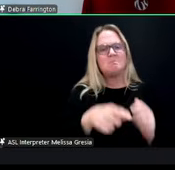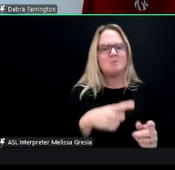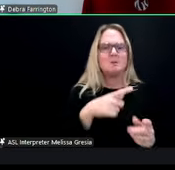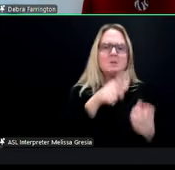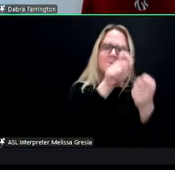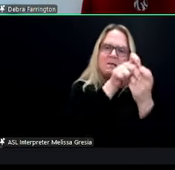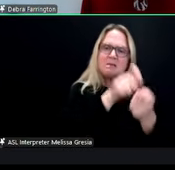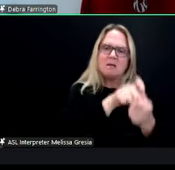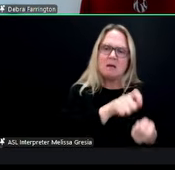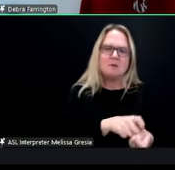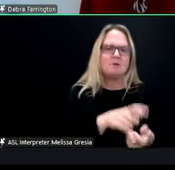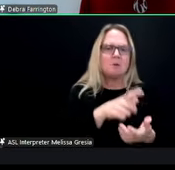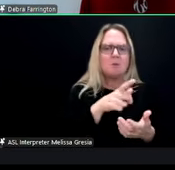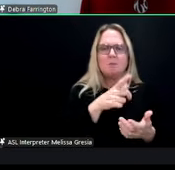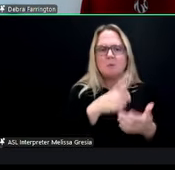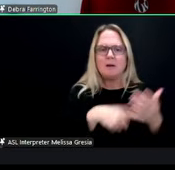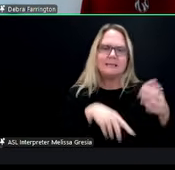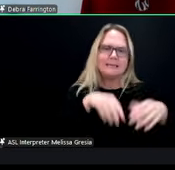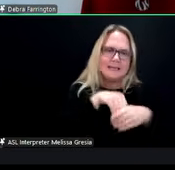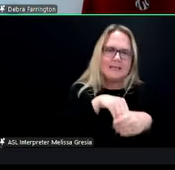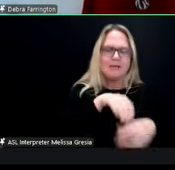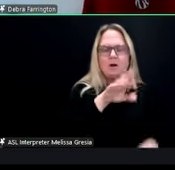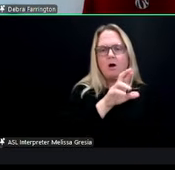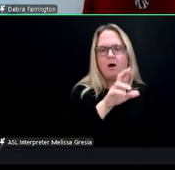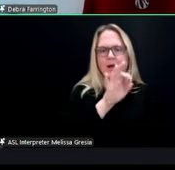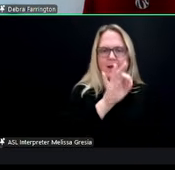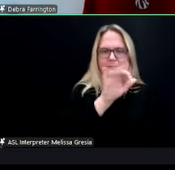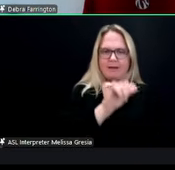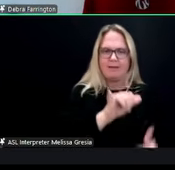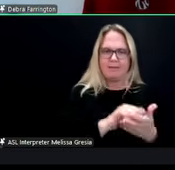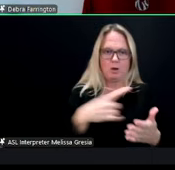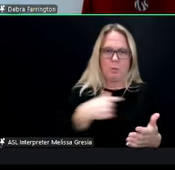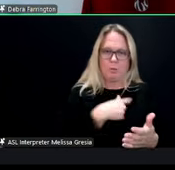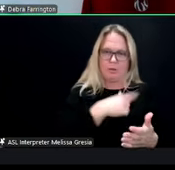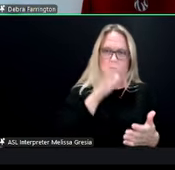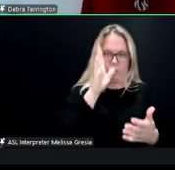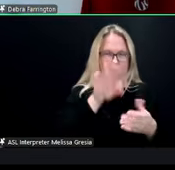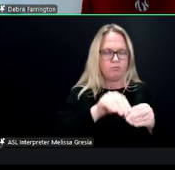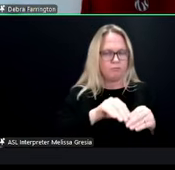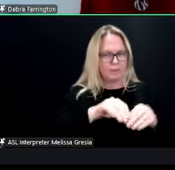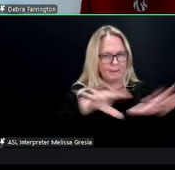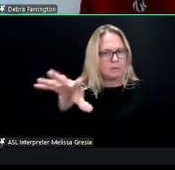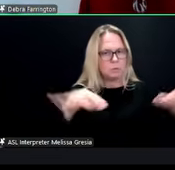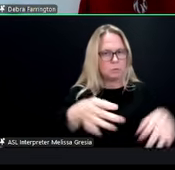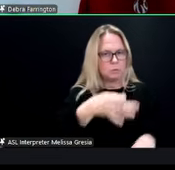about what will be in the RFA that we intend to release very soon. And I'll talk a little bit